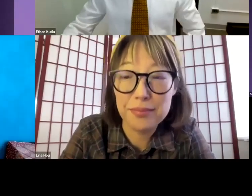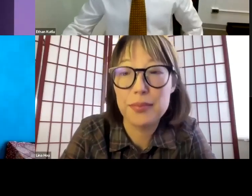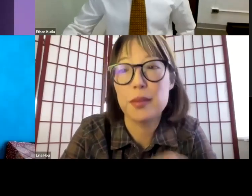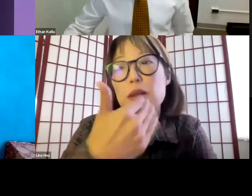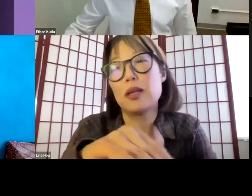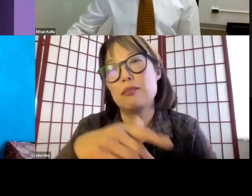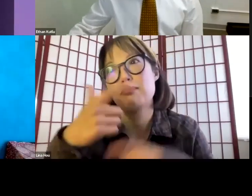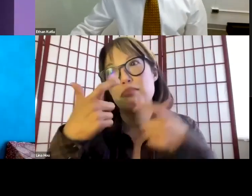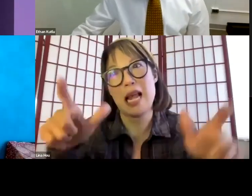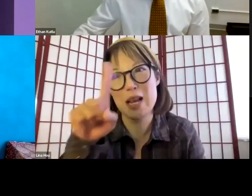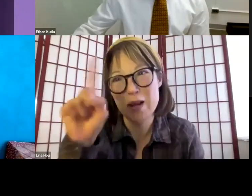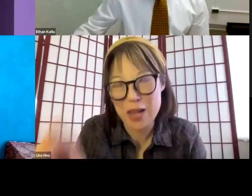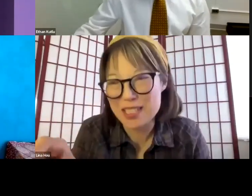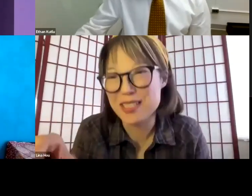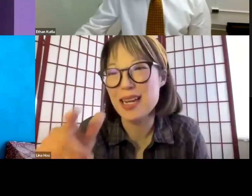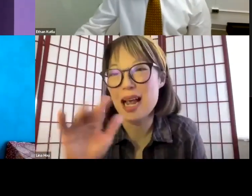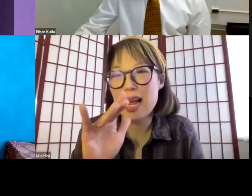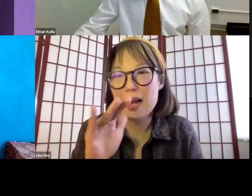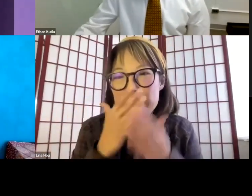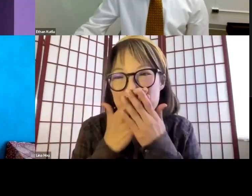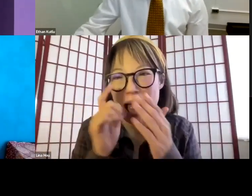Wow, Jill, that's a big question.